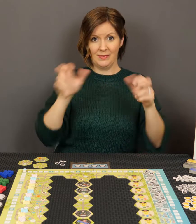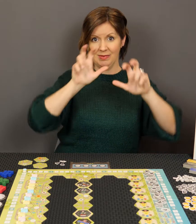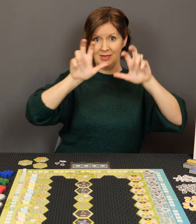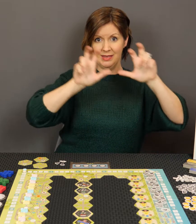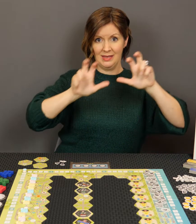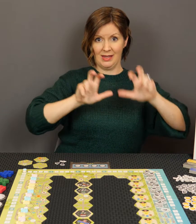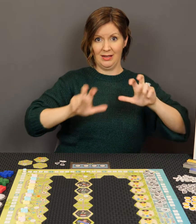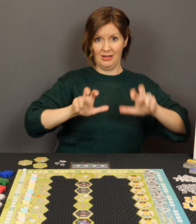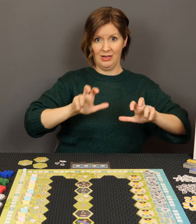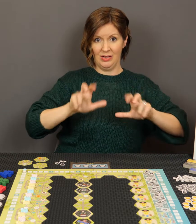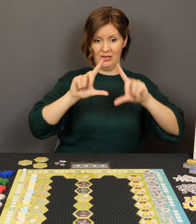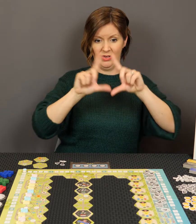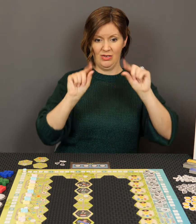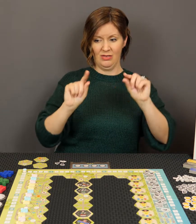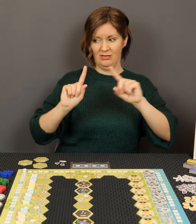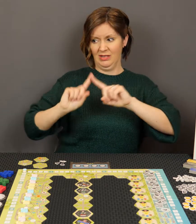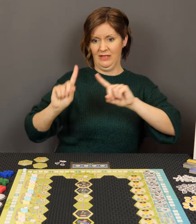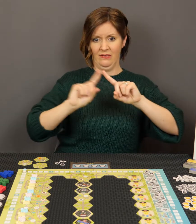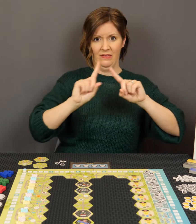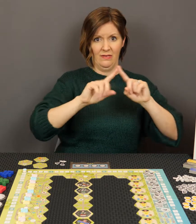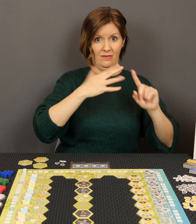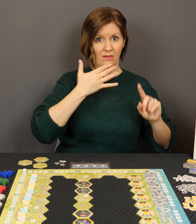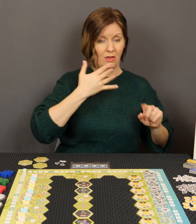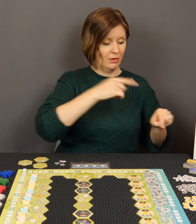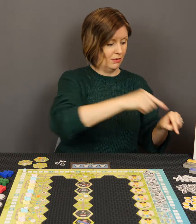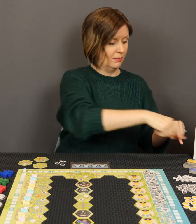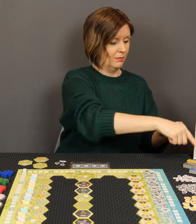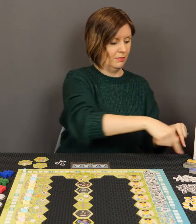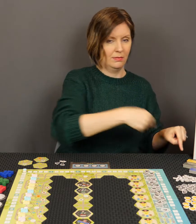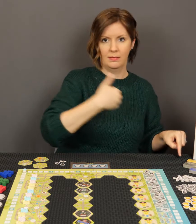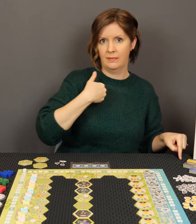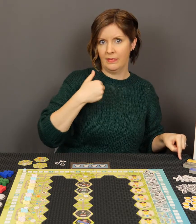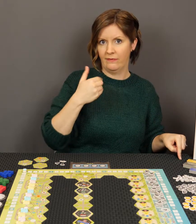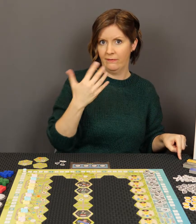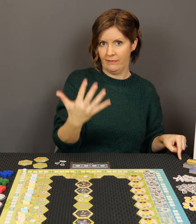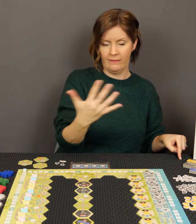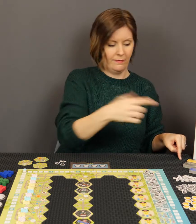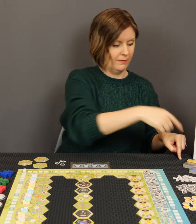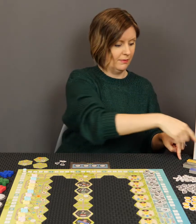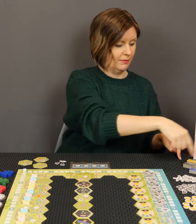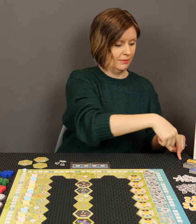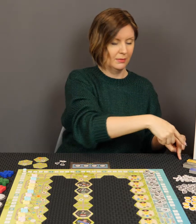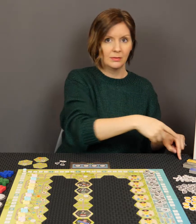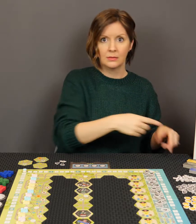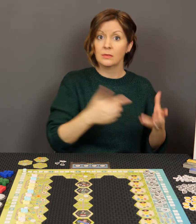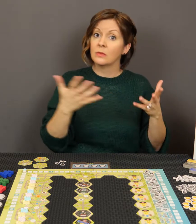Separate the stock cards, which have different colors. There’s 5 of them.